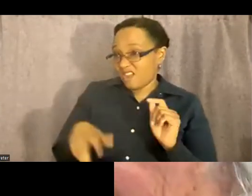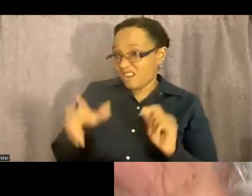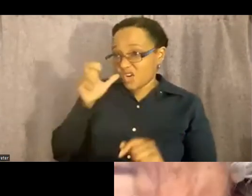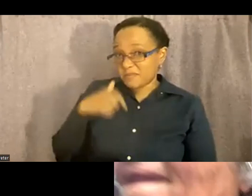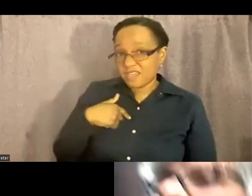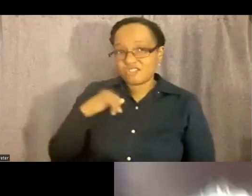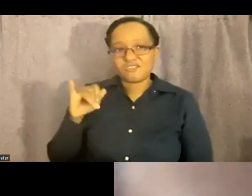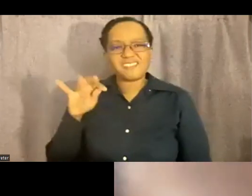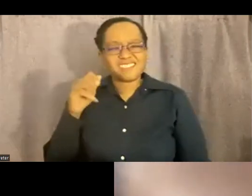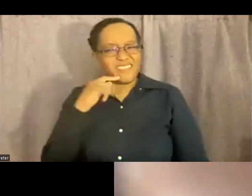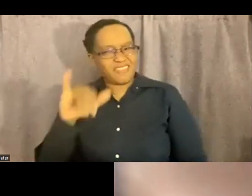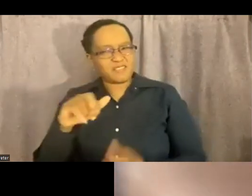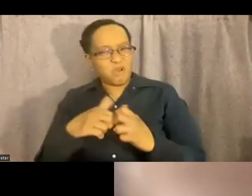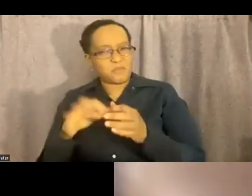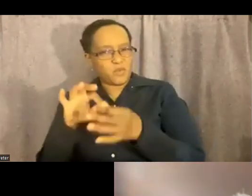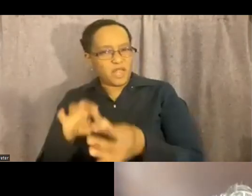problem again , are you signed up for interpretation?